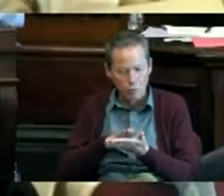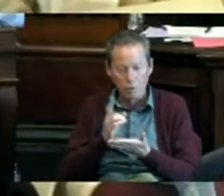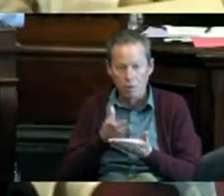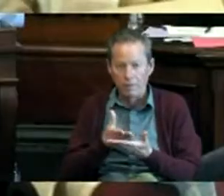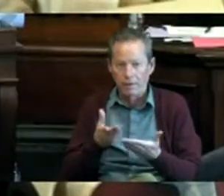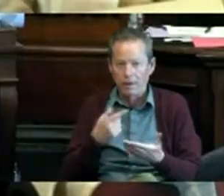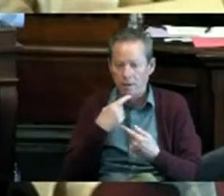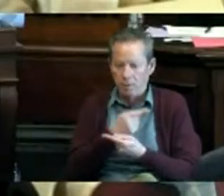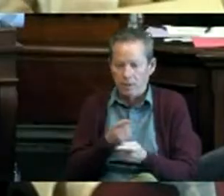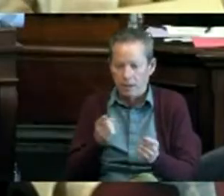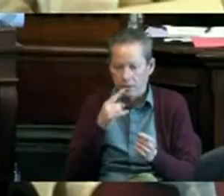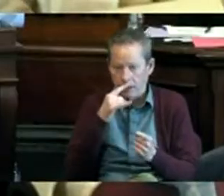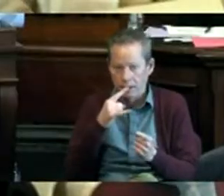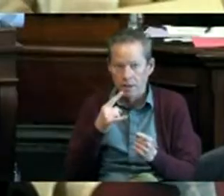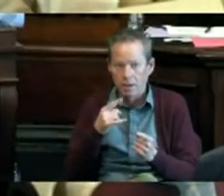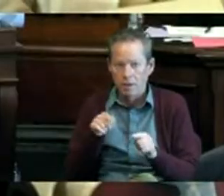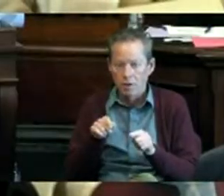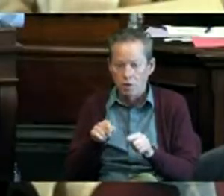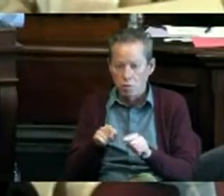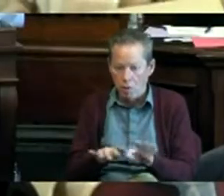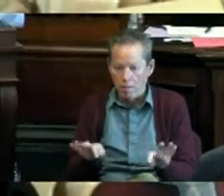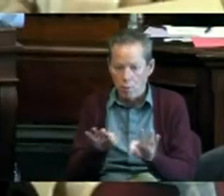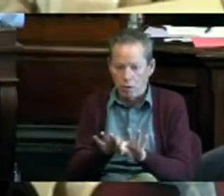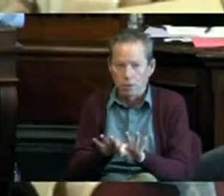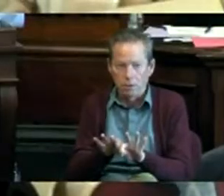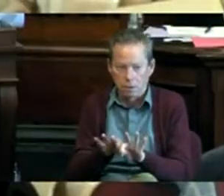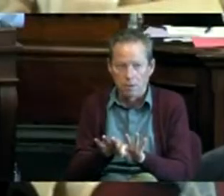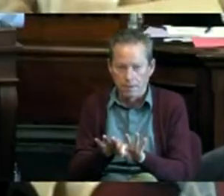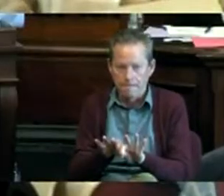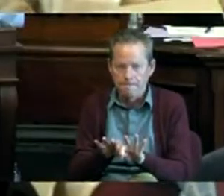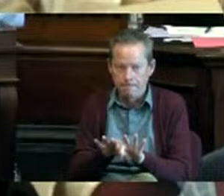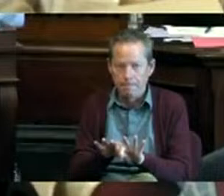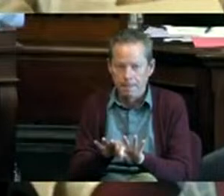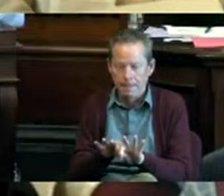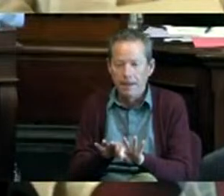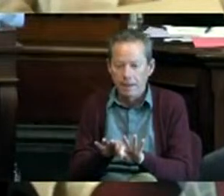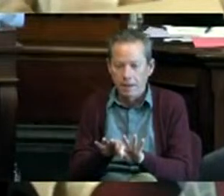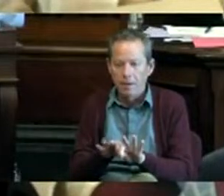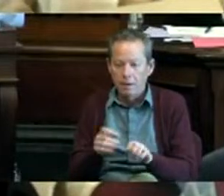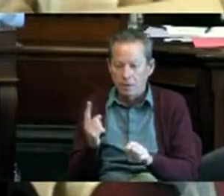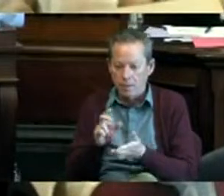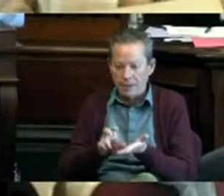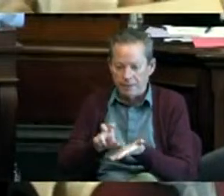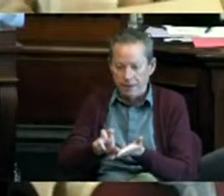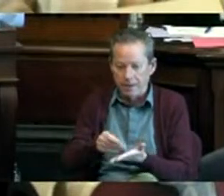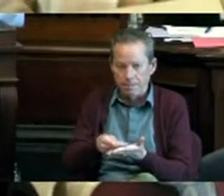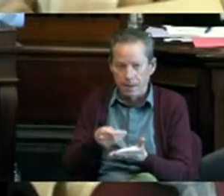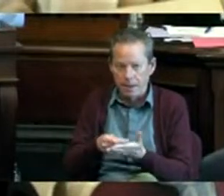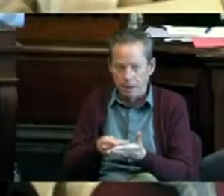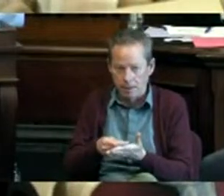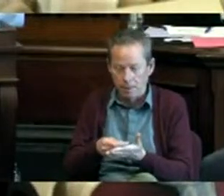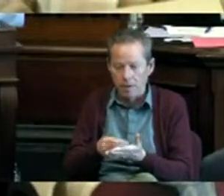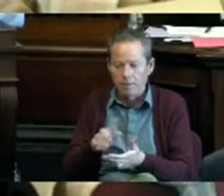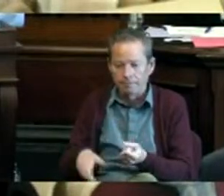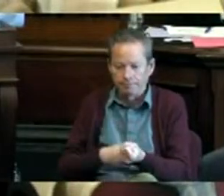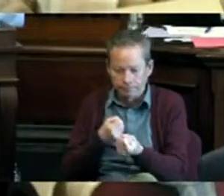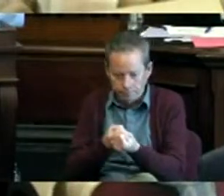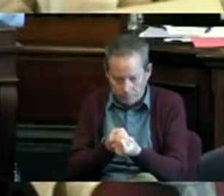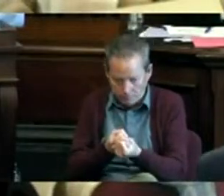hasn't been done for in some cases 50, 60 years, one of the things we're saying to those